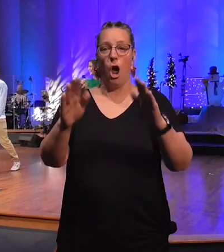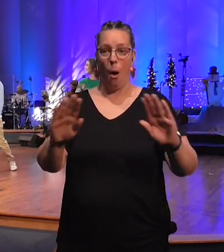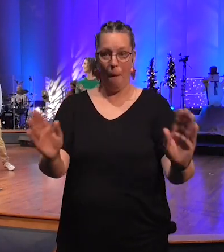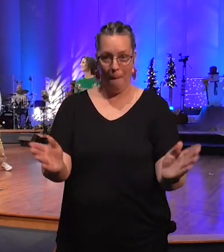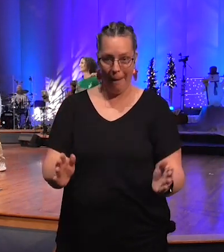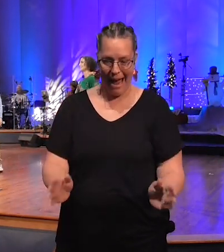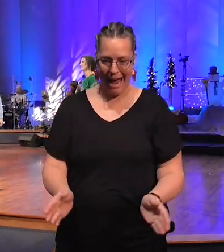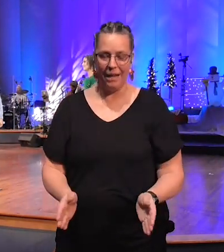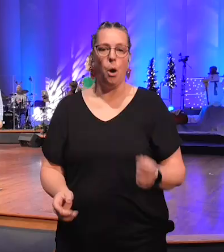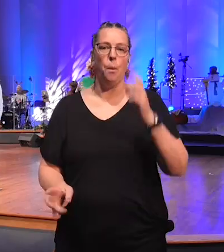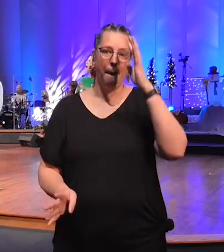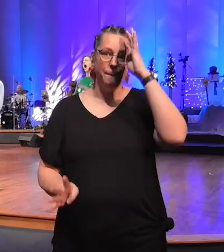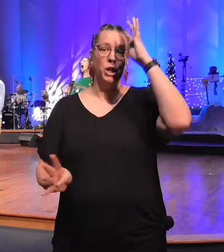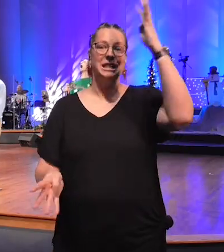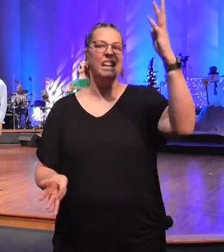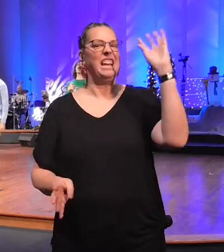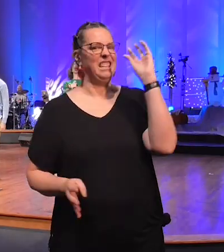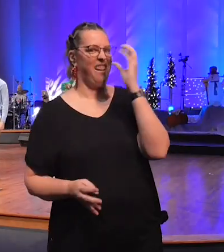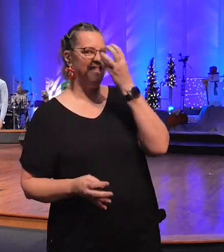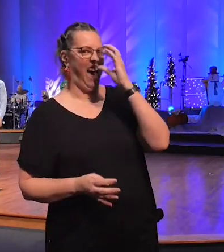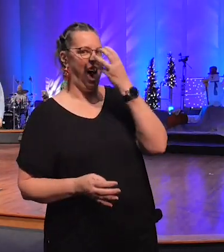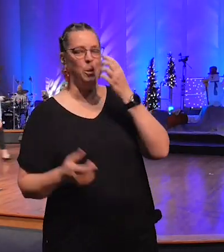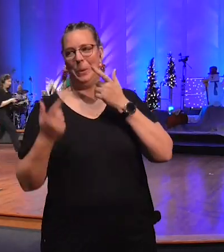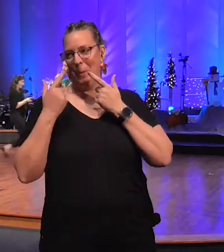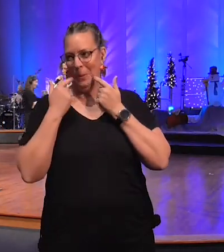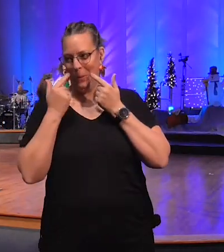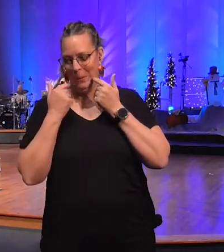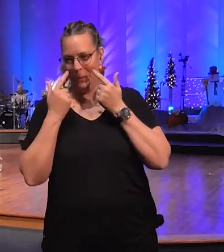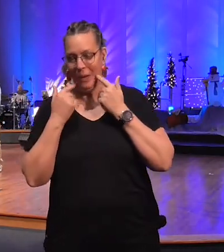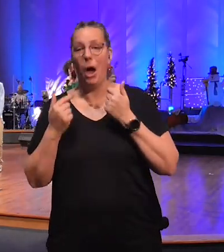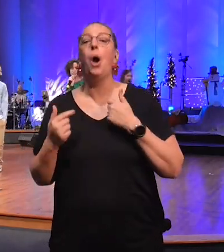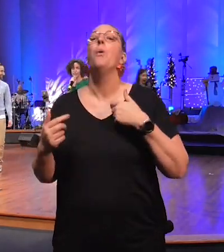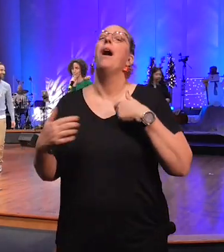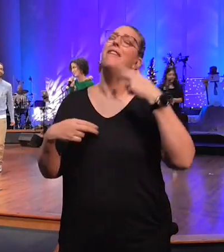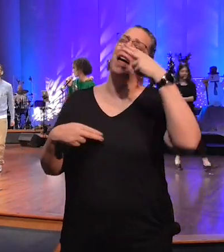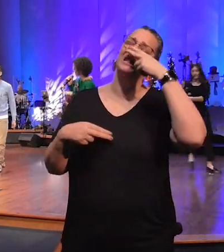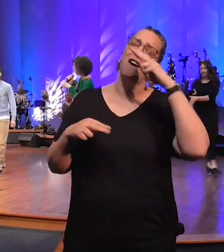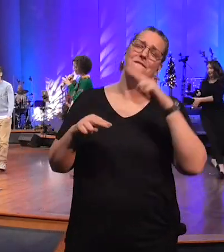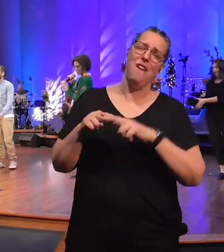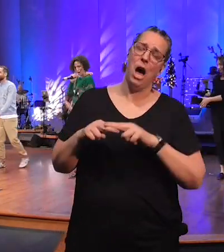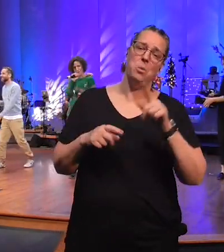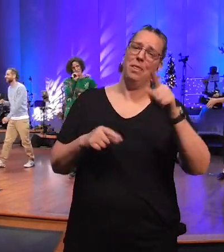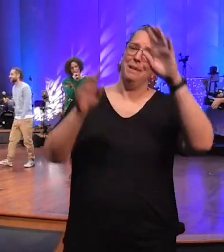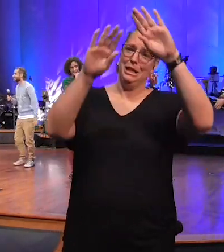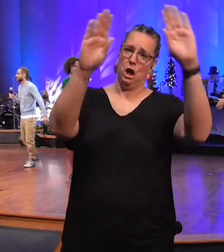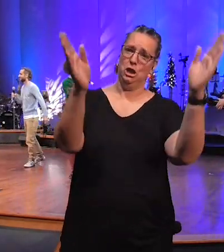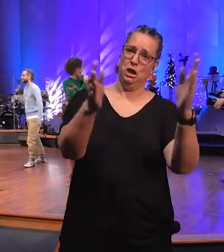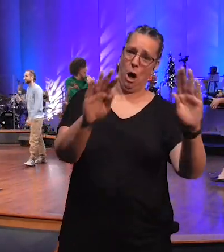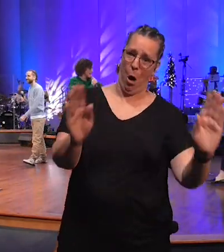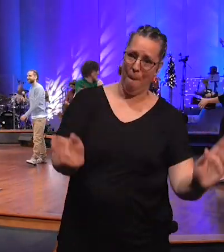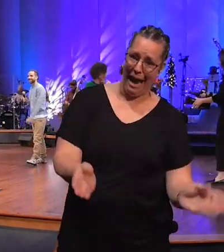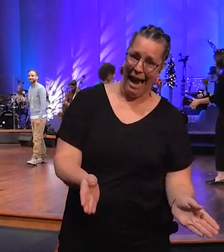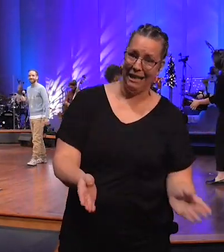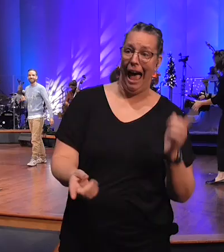in the meow we can build a snowman snowman we'll pretend that he's the circus clown